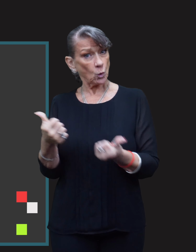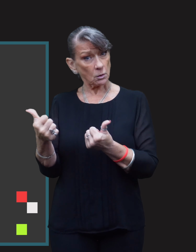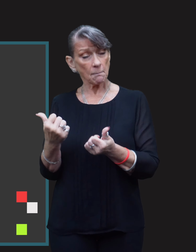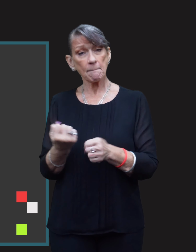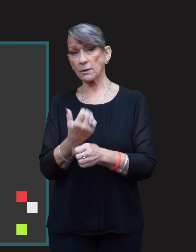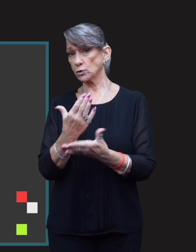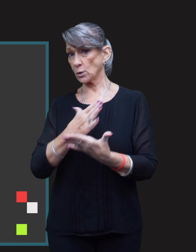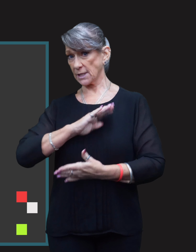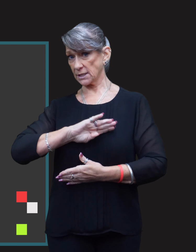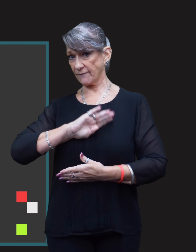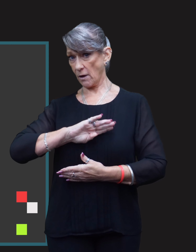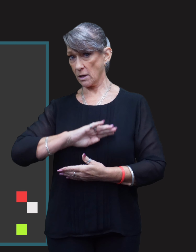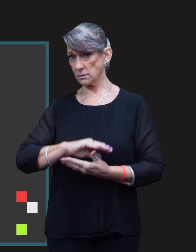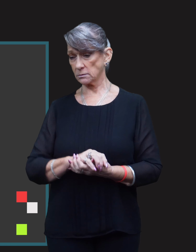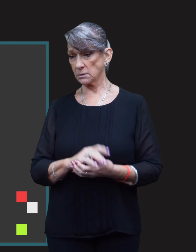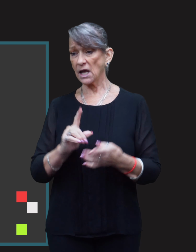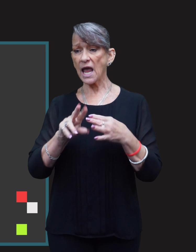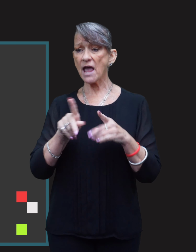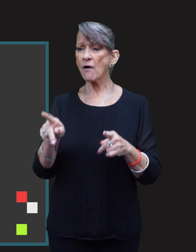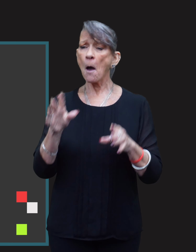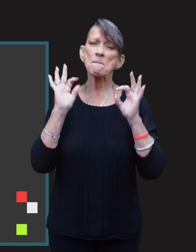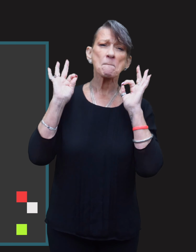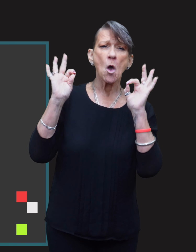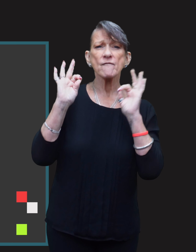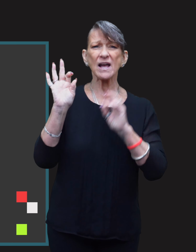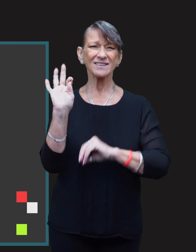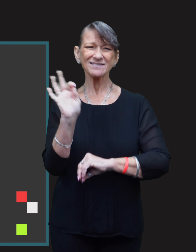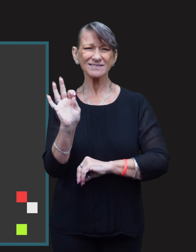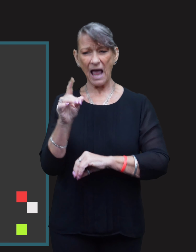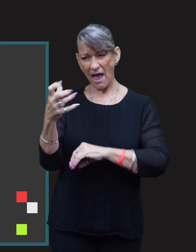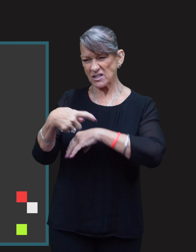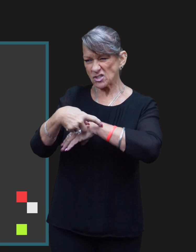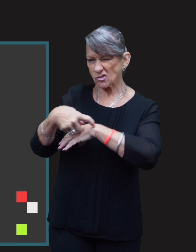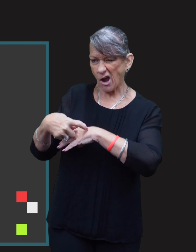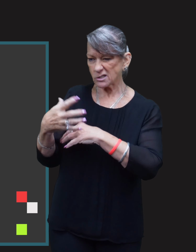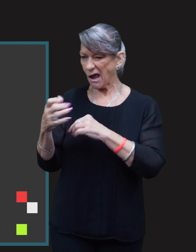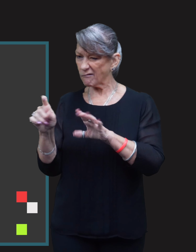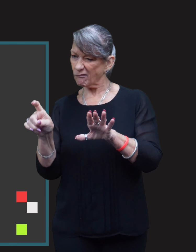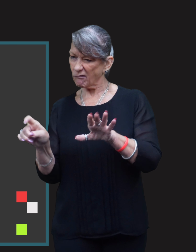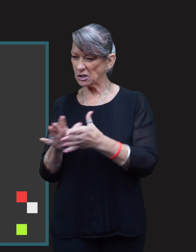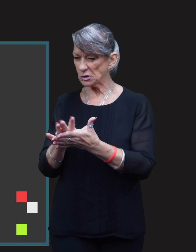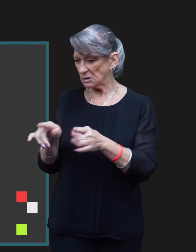If you're okay with not having a pristine machine, you can save a bit of money buying a computer that